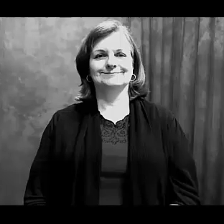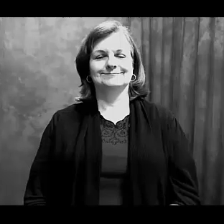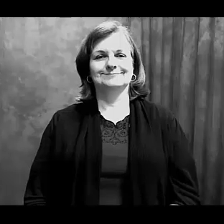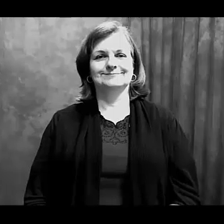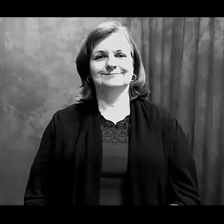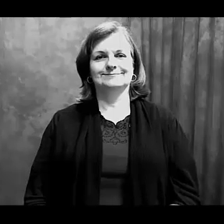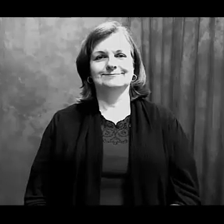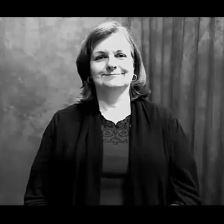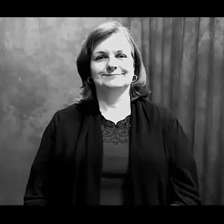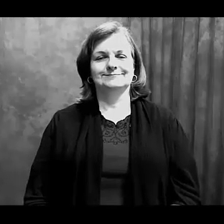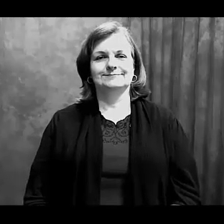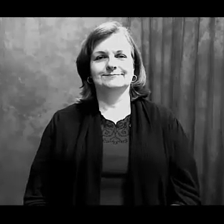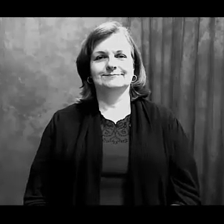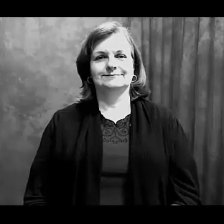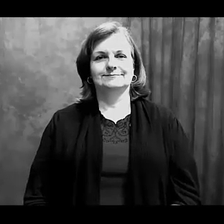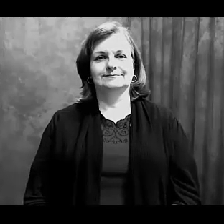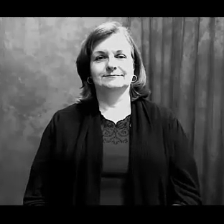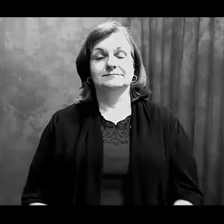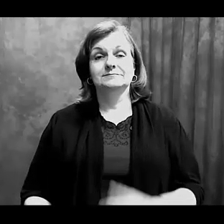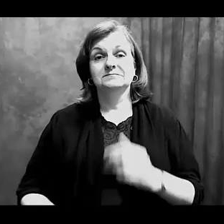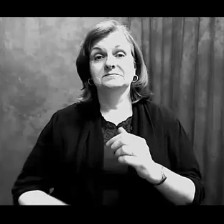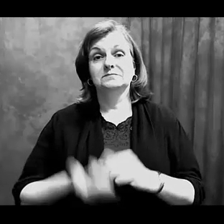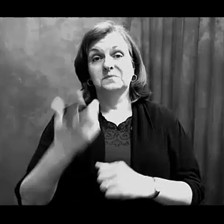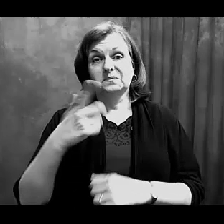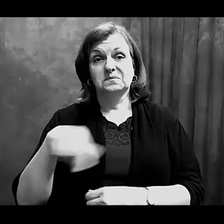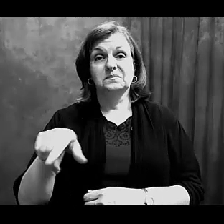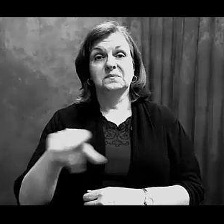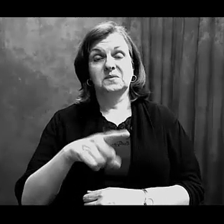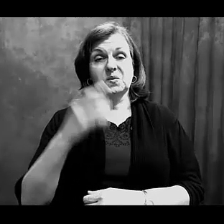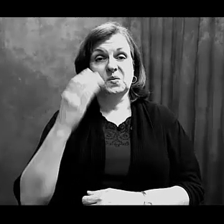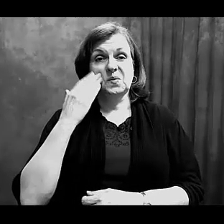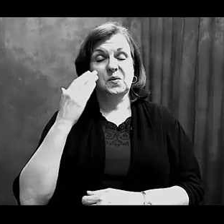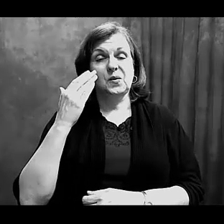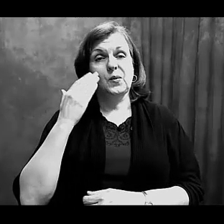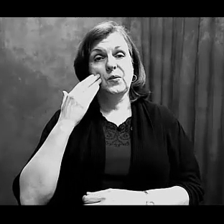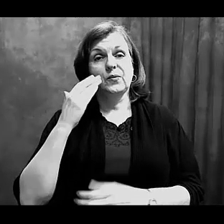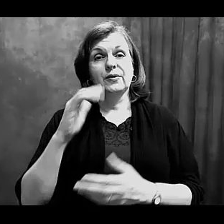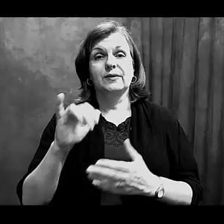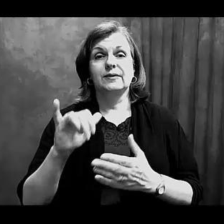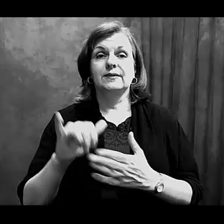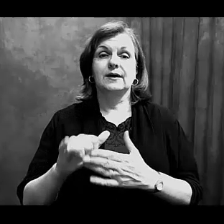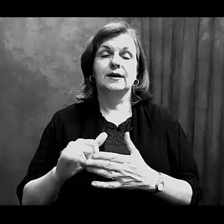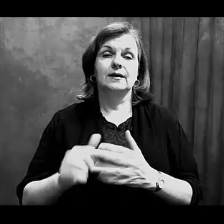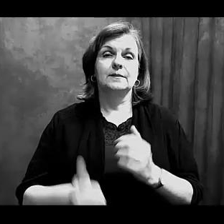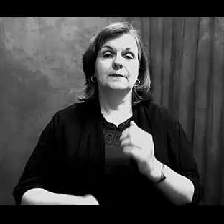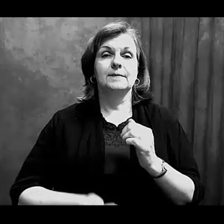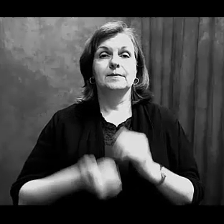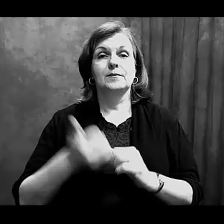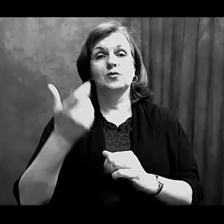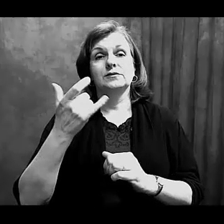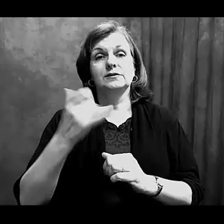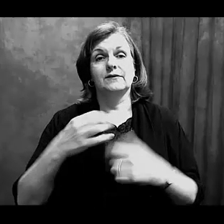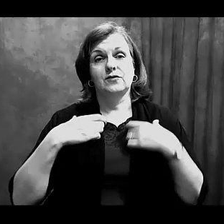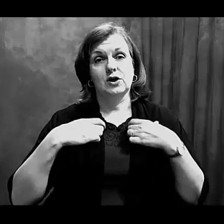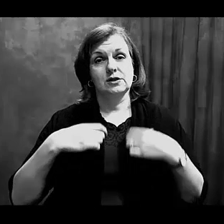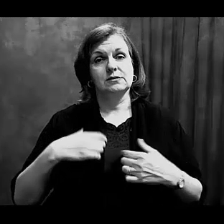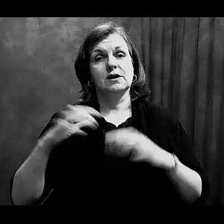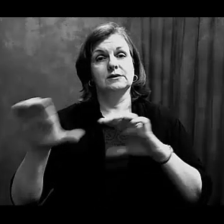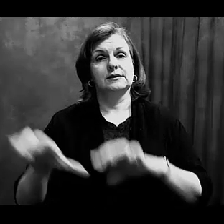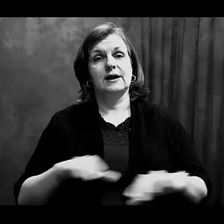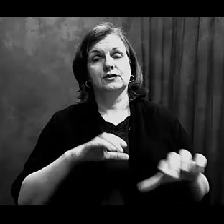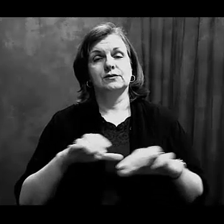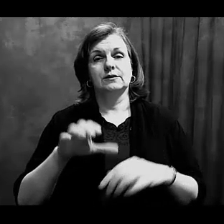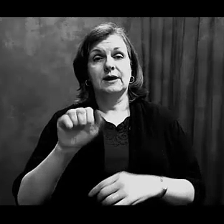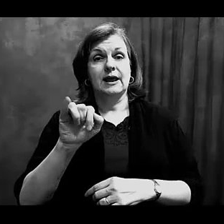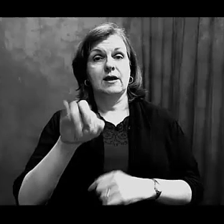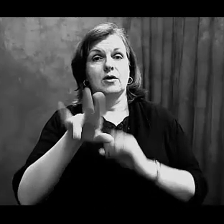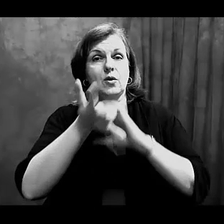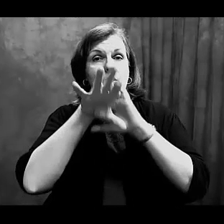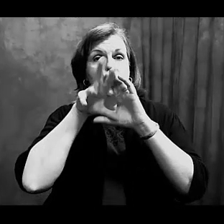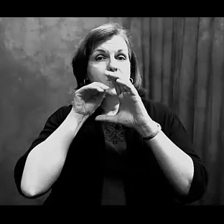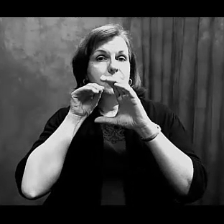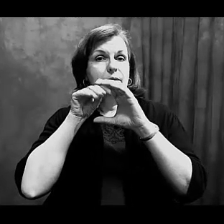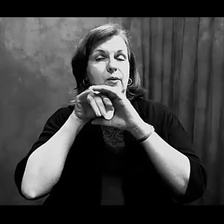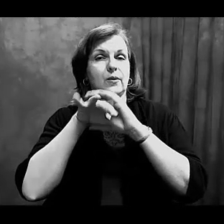Most of you probably know that the majority of the action of your lungs moving air in and out is controlled by your diaphragm